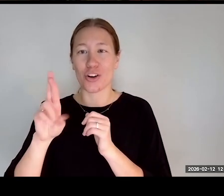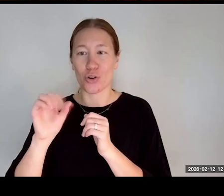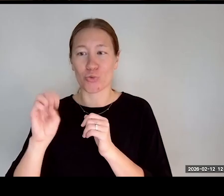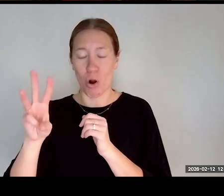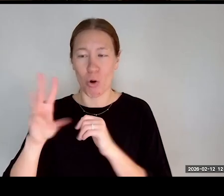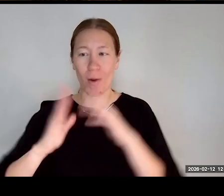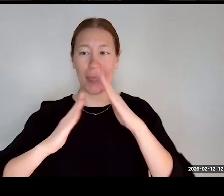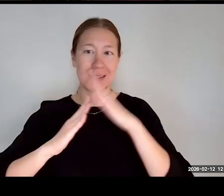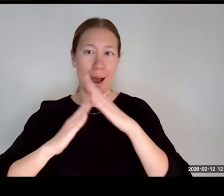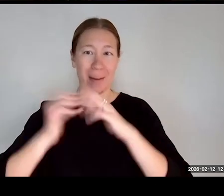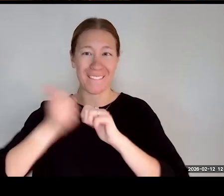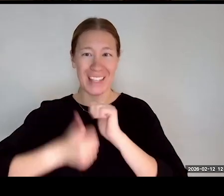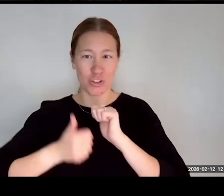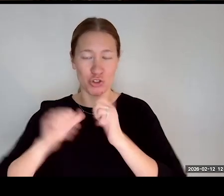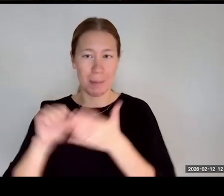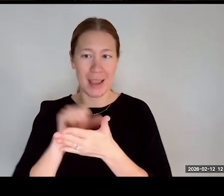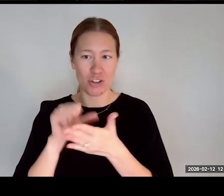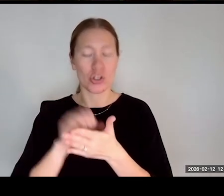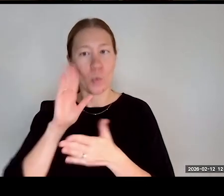as the official header row in the table for assistive tech.